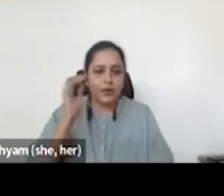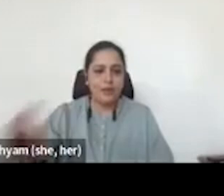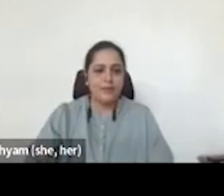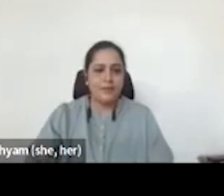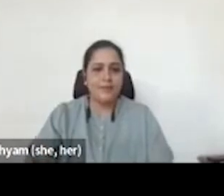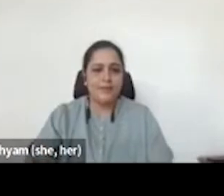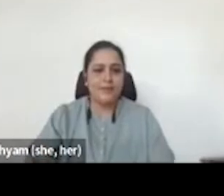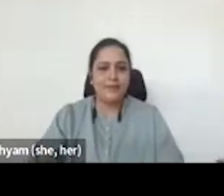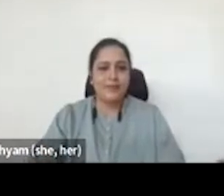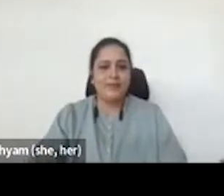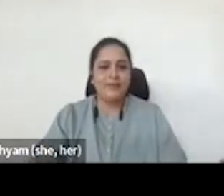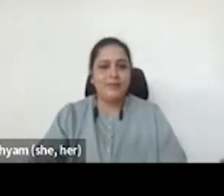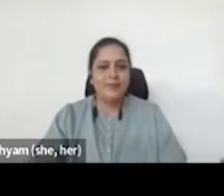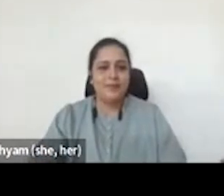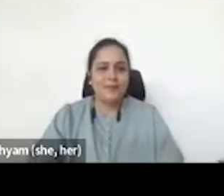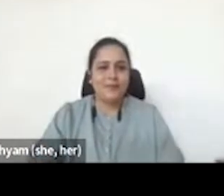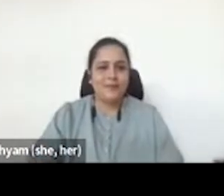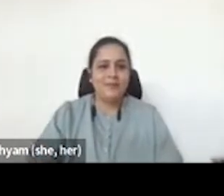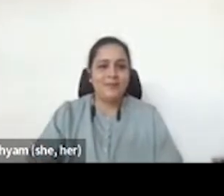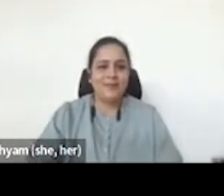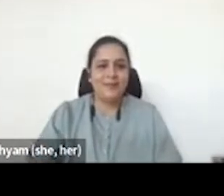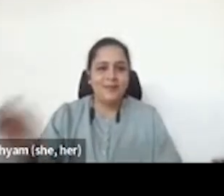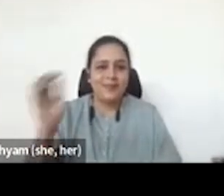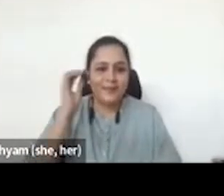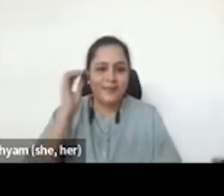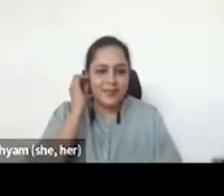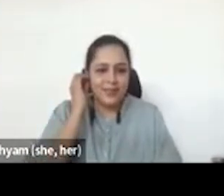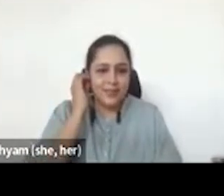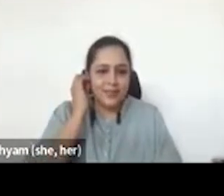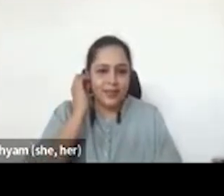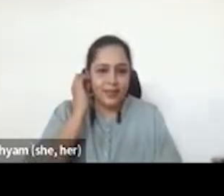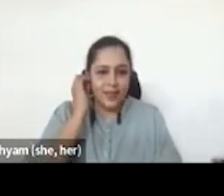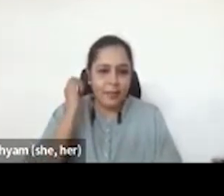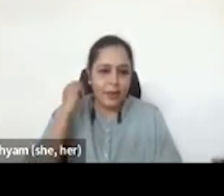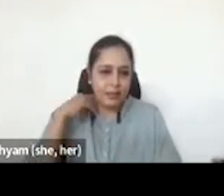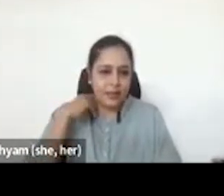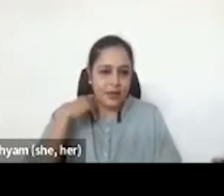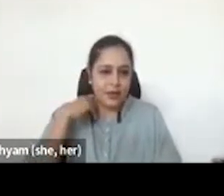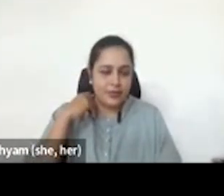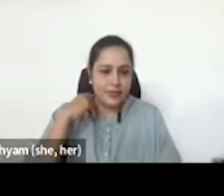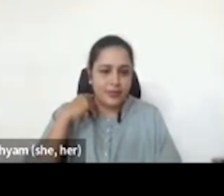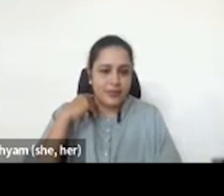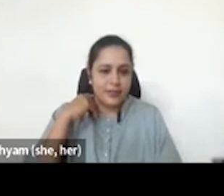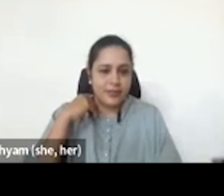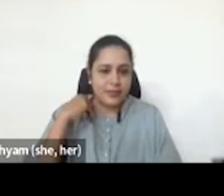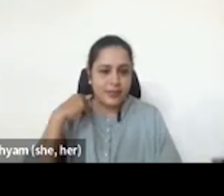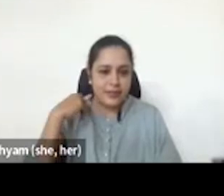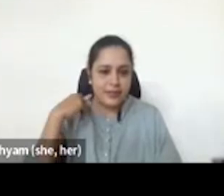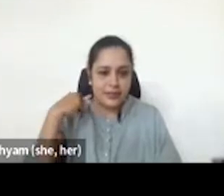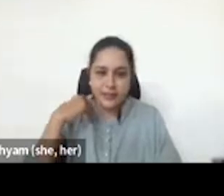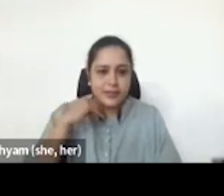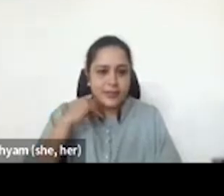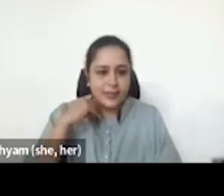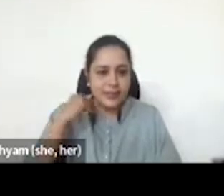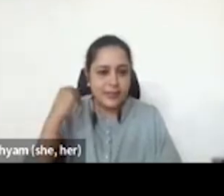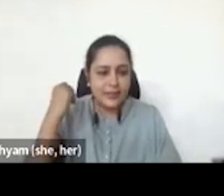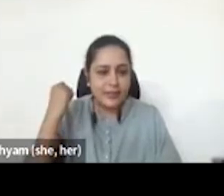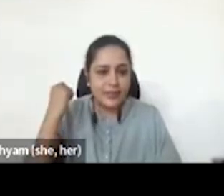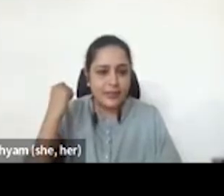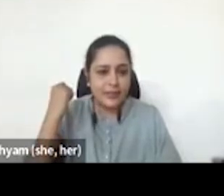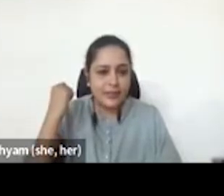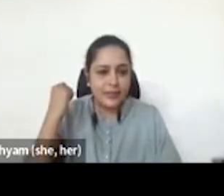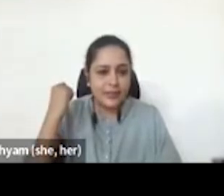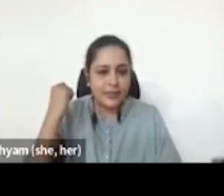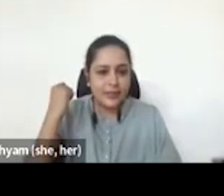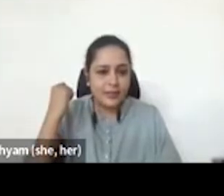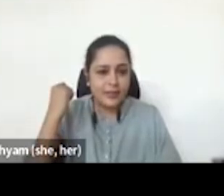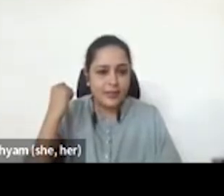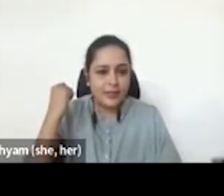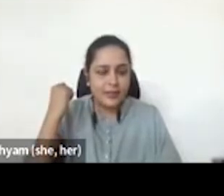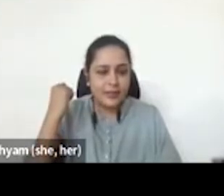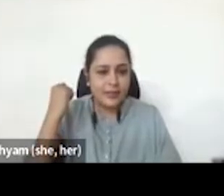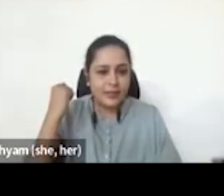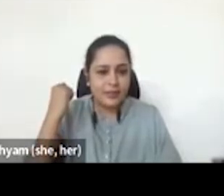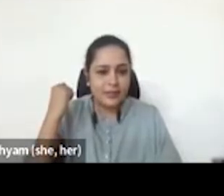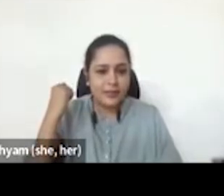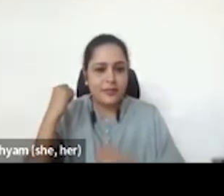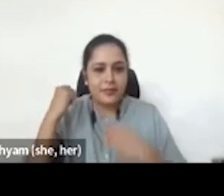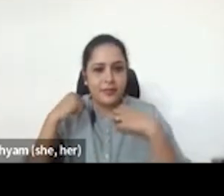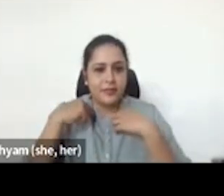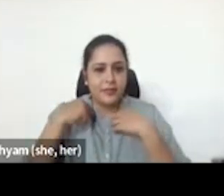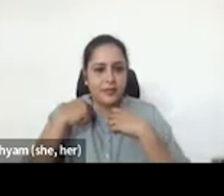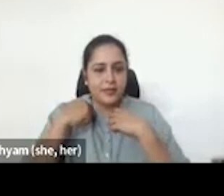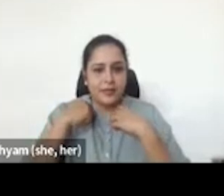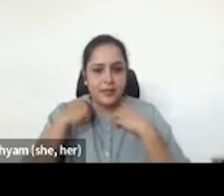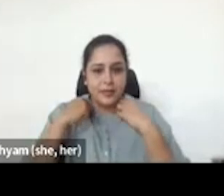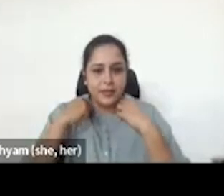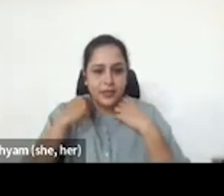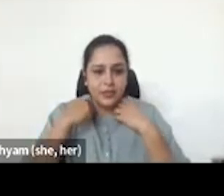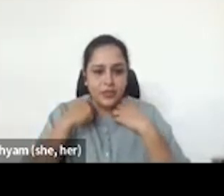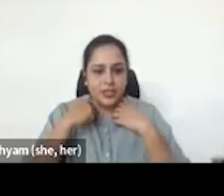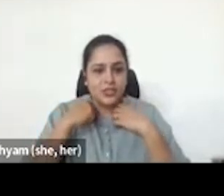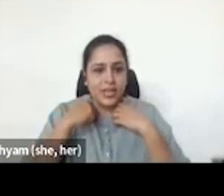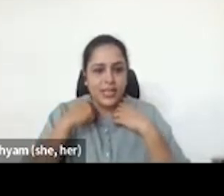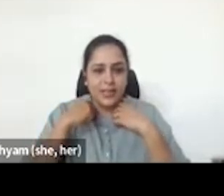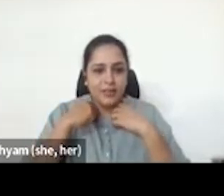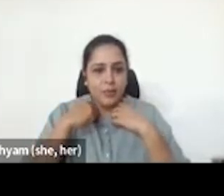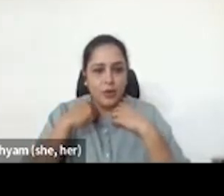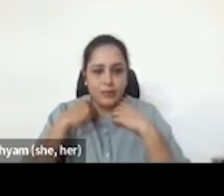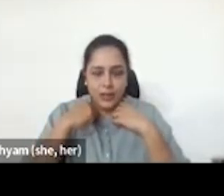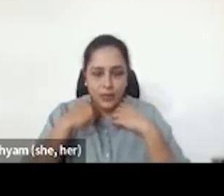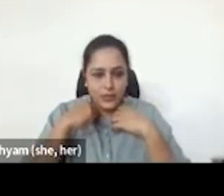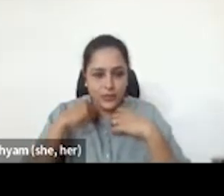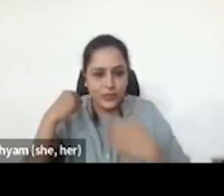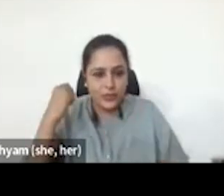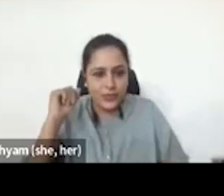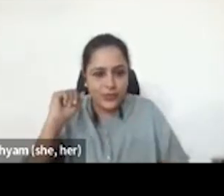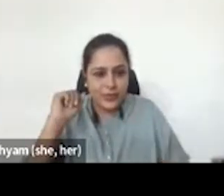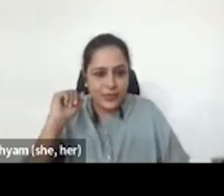I think we should be able to hear you.